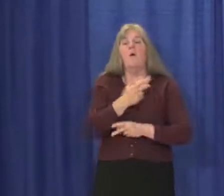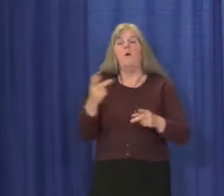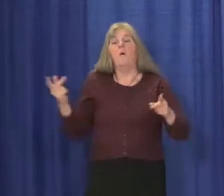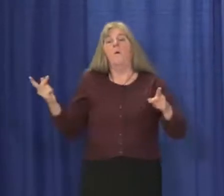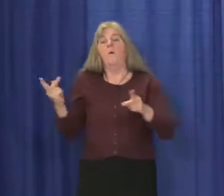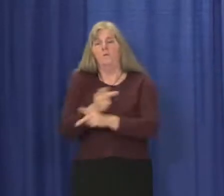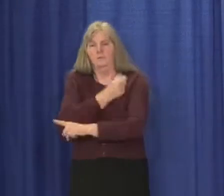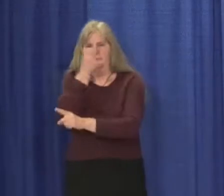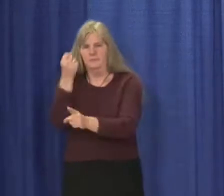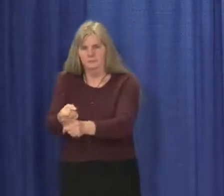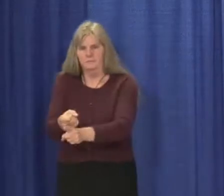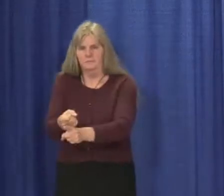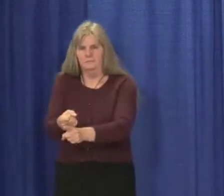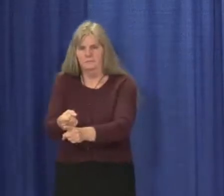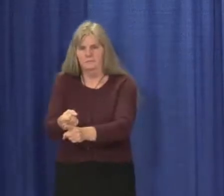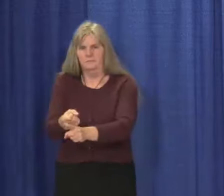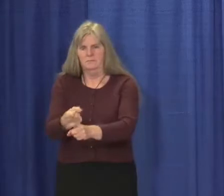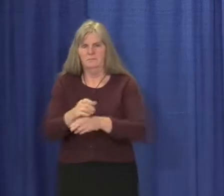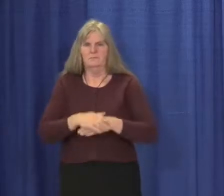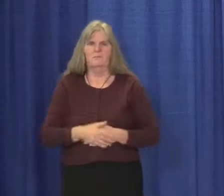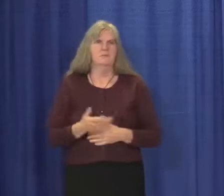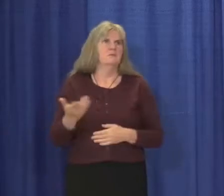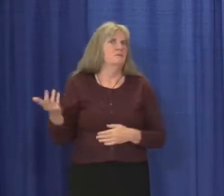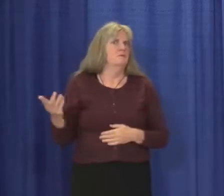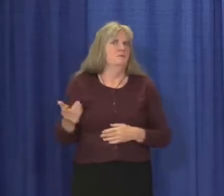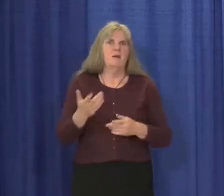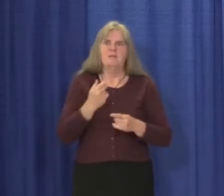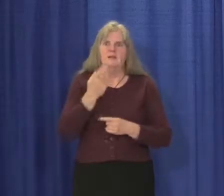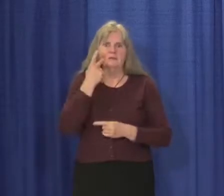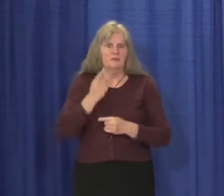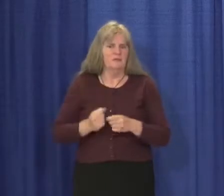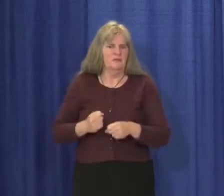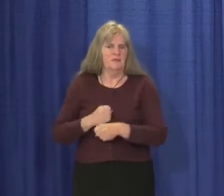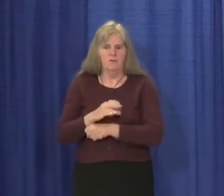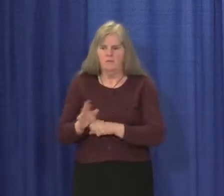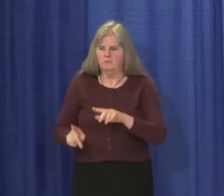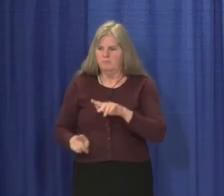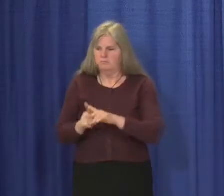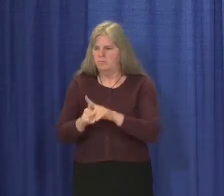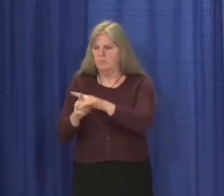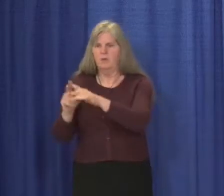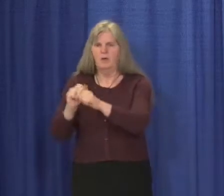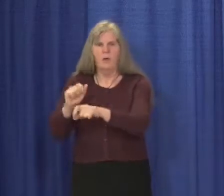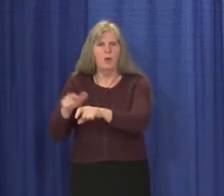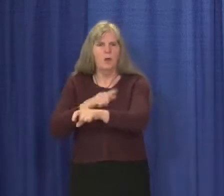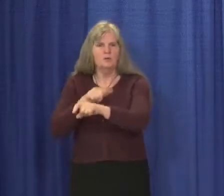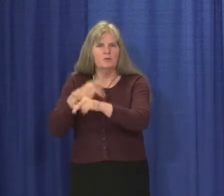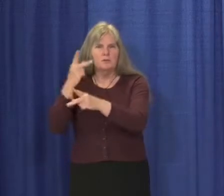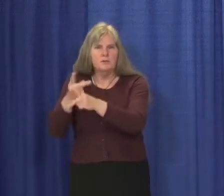far worse. We have seen outbreaks and long-term facilities. And we likely would've seen more